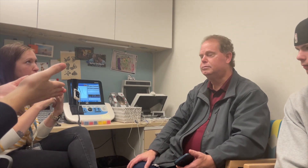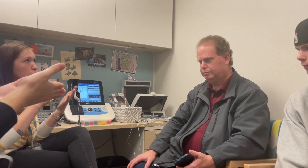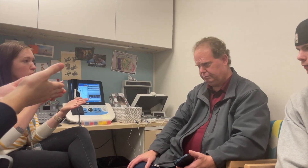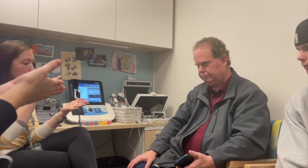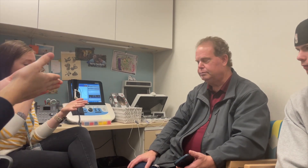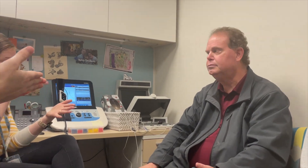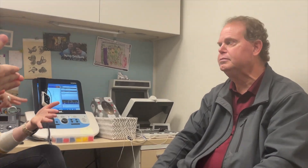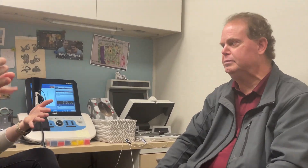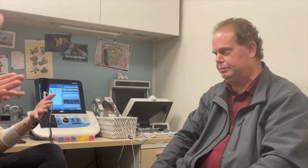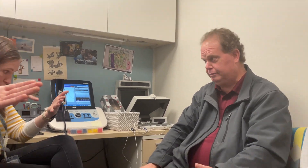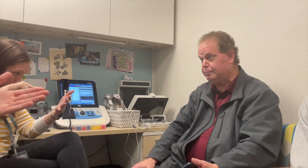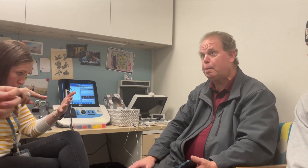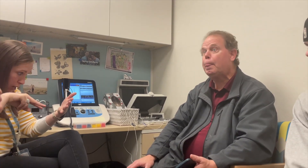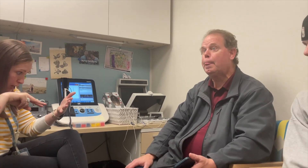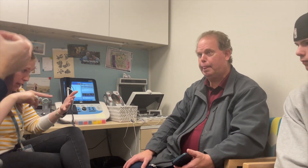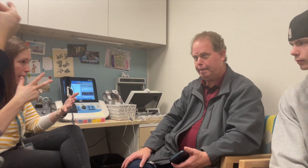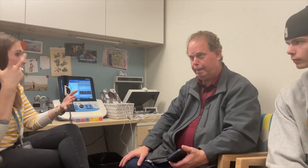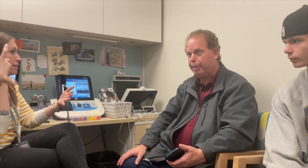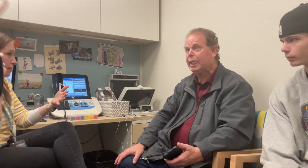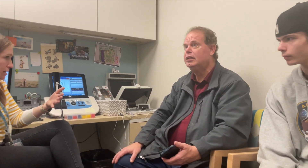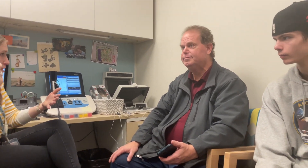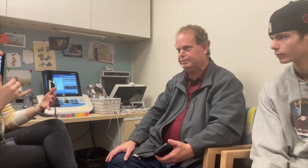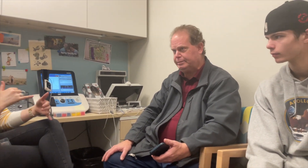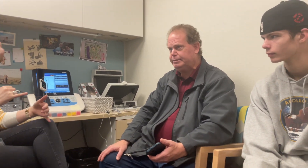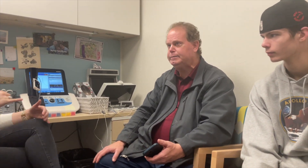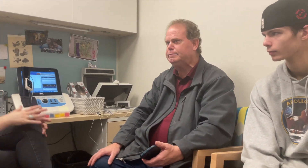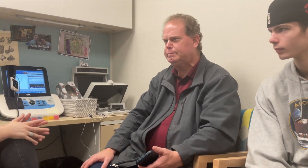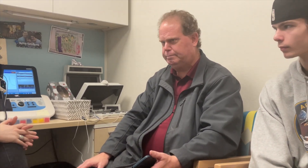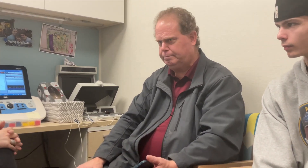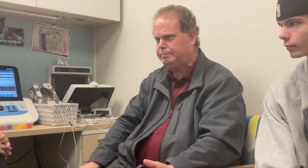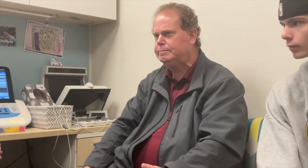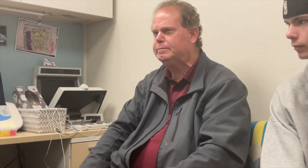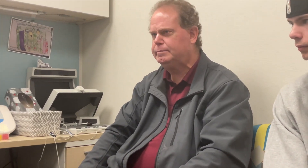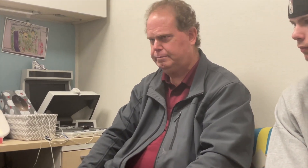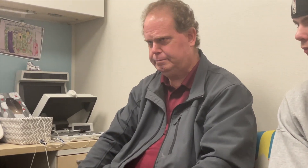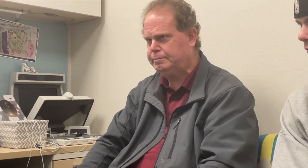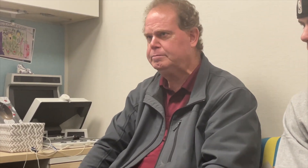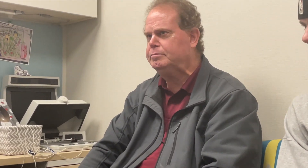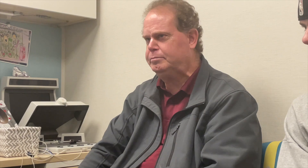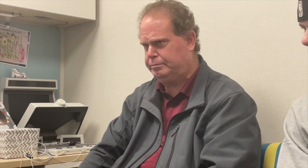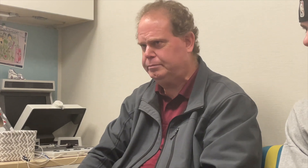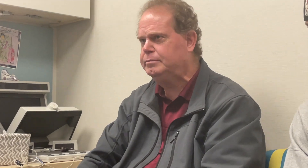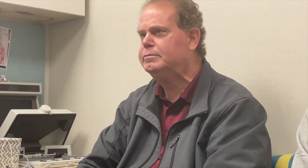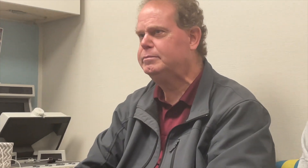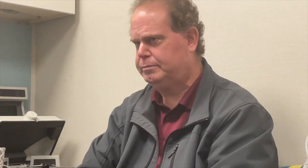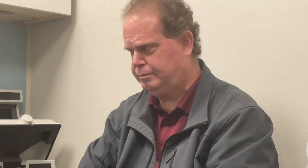if you can read the book and listen at the same time that might be a little hard for